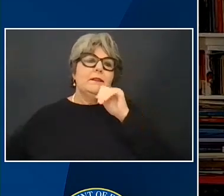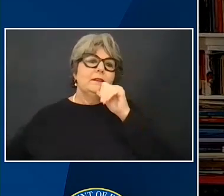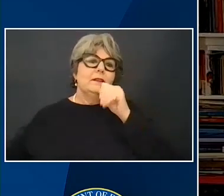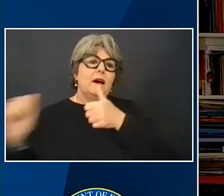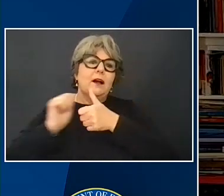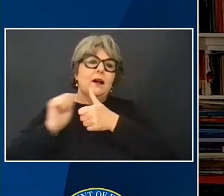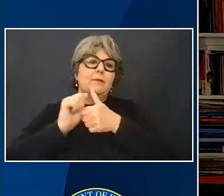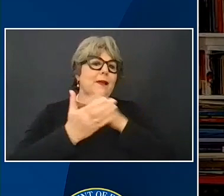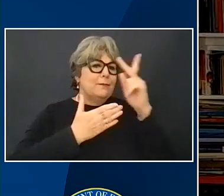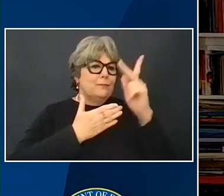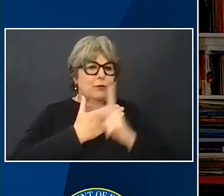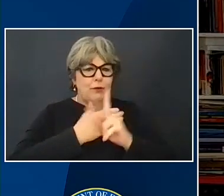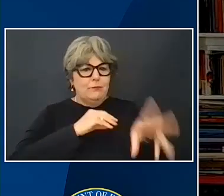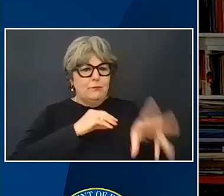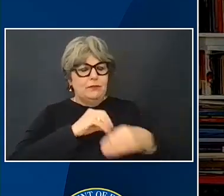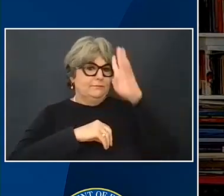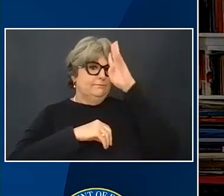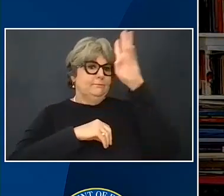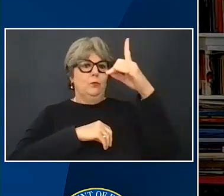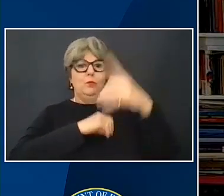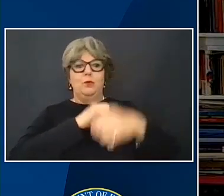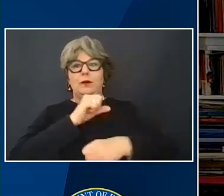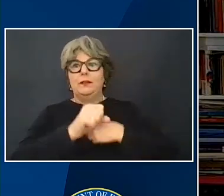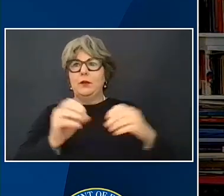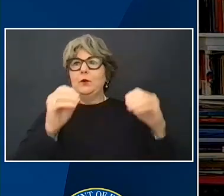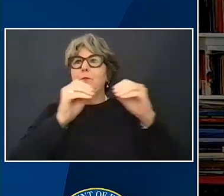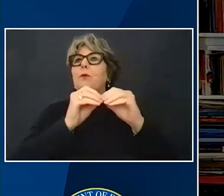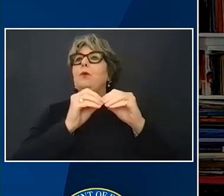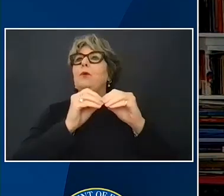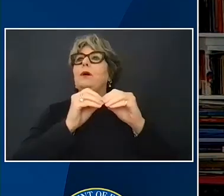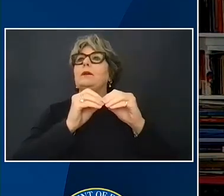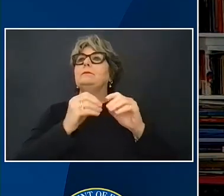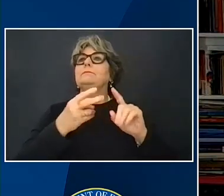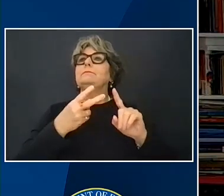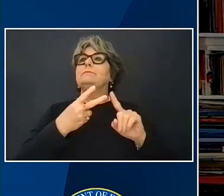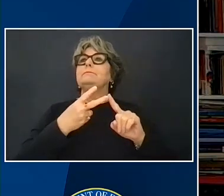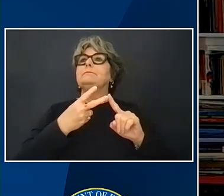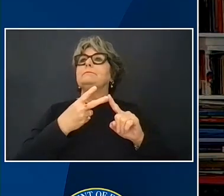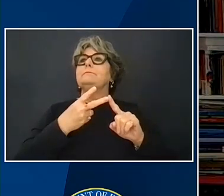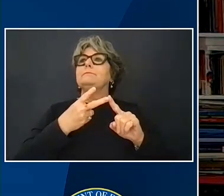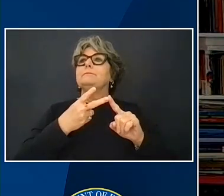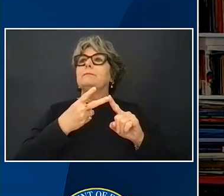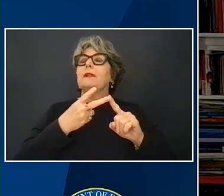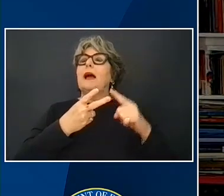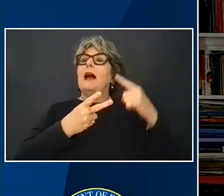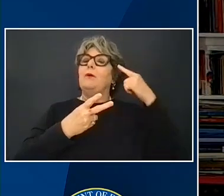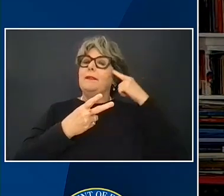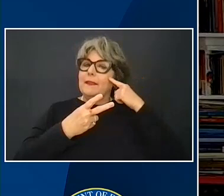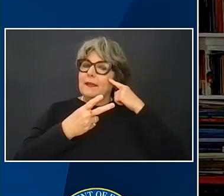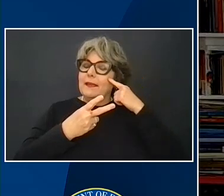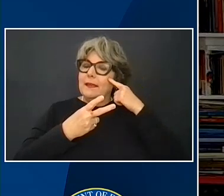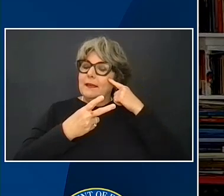So I would actually encourage the Department to rethink this language and understand that during these periods of